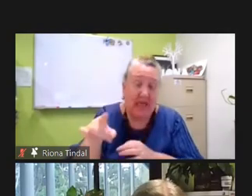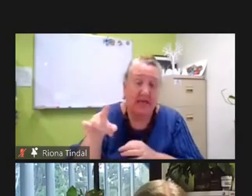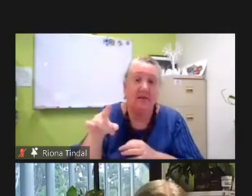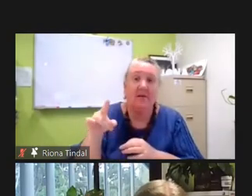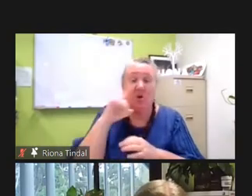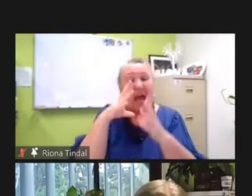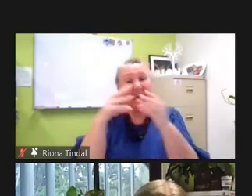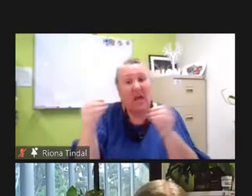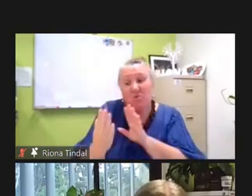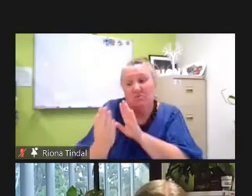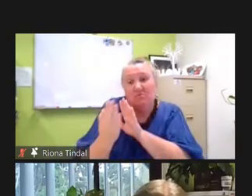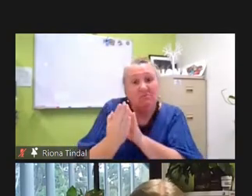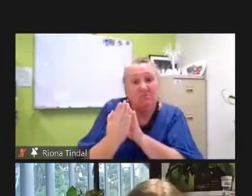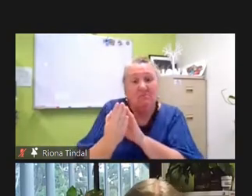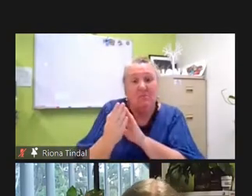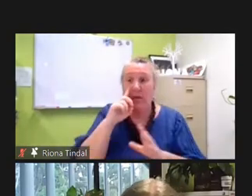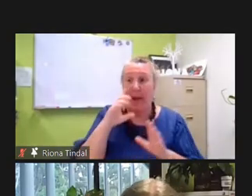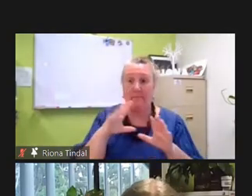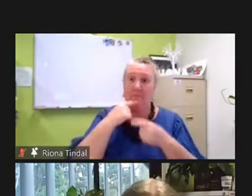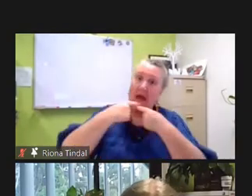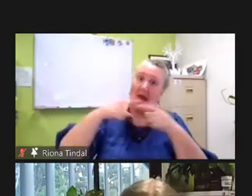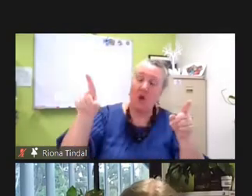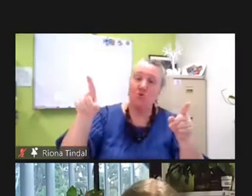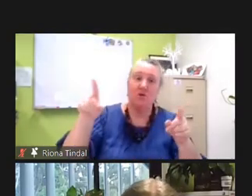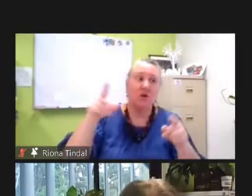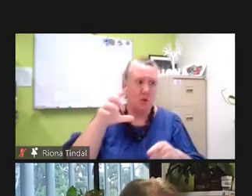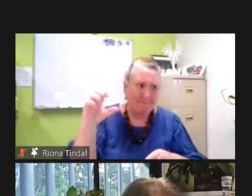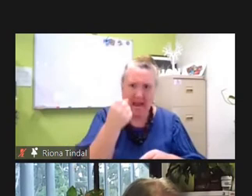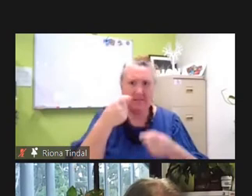to be there, it's better to be safe than sorry. It can be cancelled closer to the date. You can